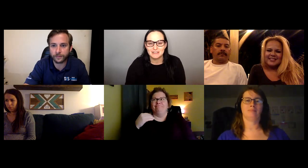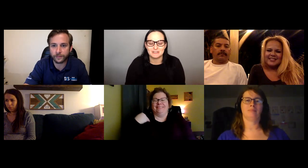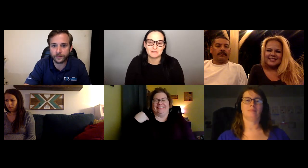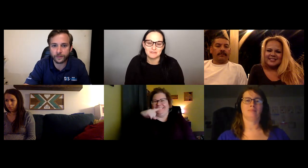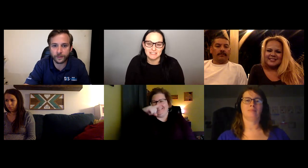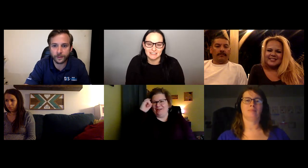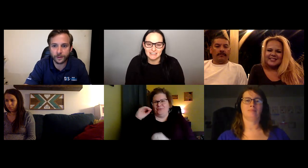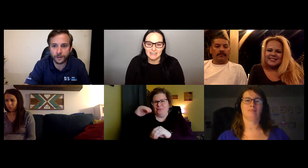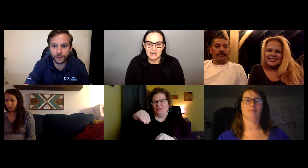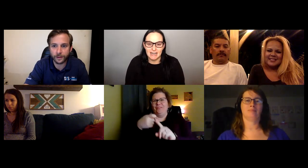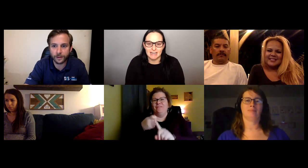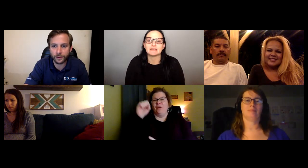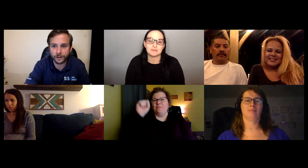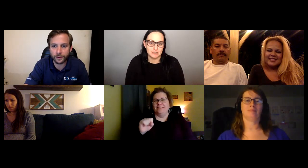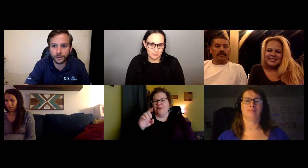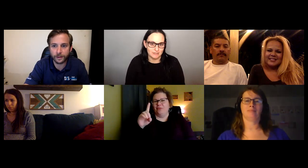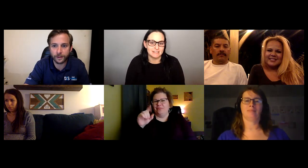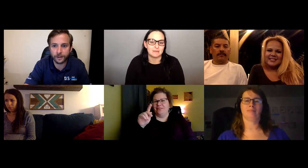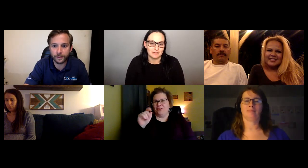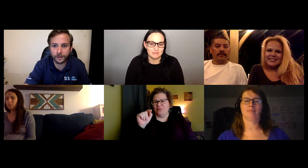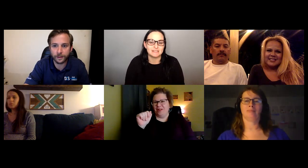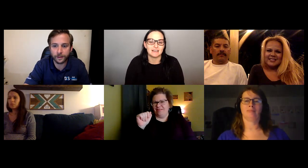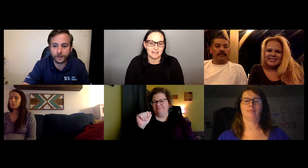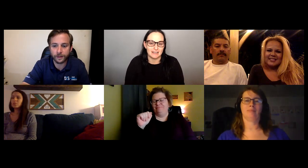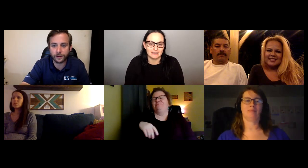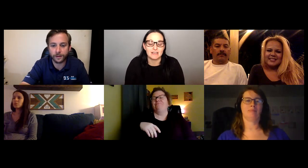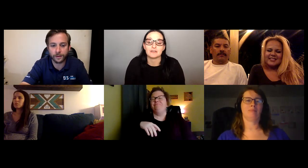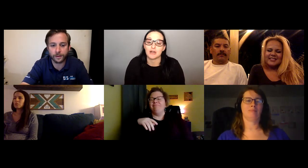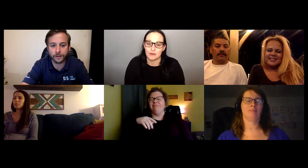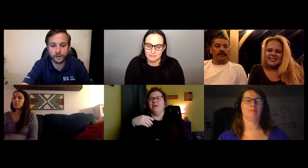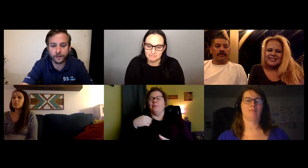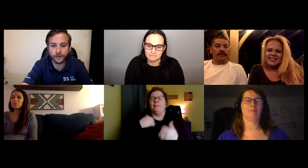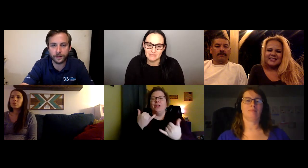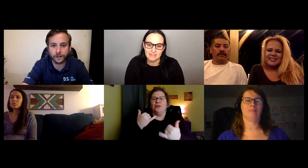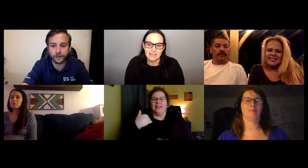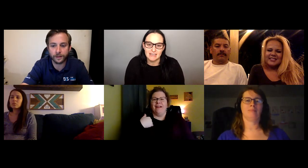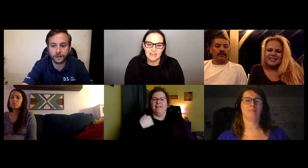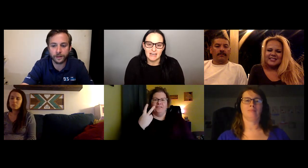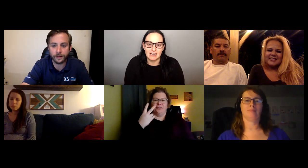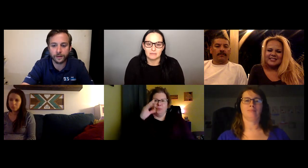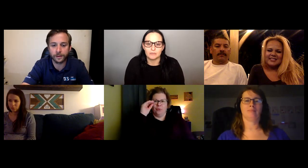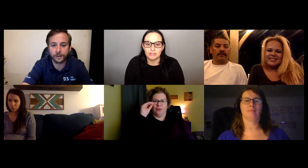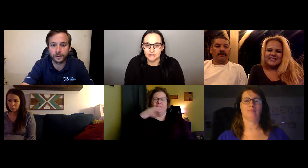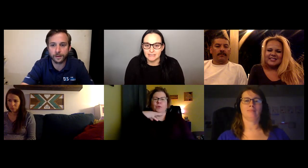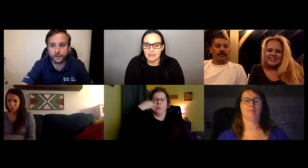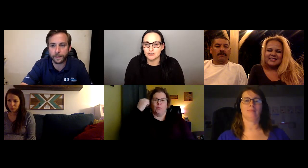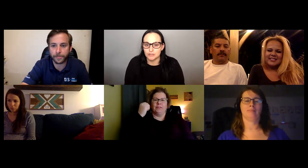just moved here i think we just moved here this summer from